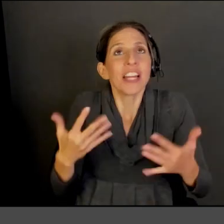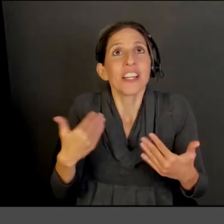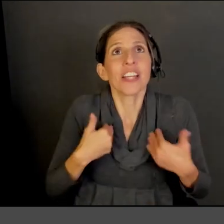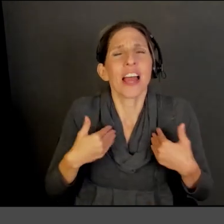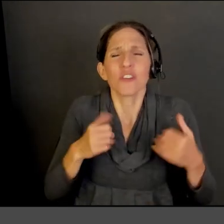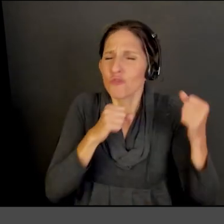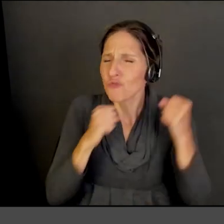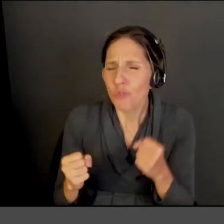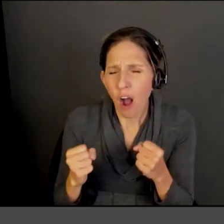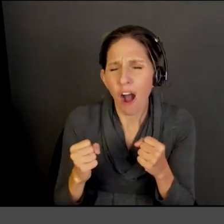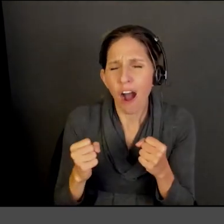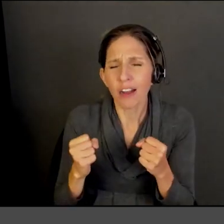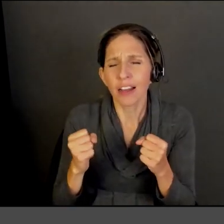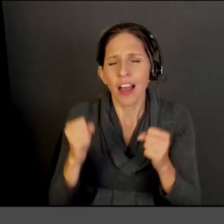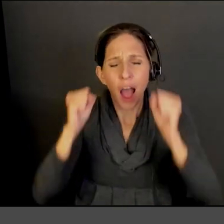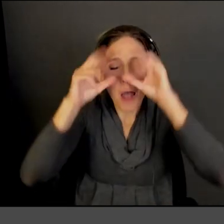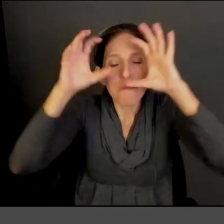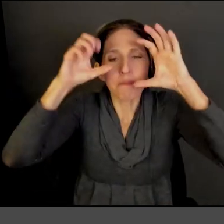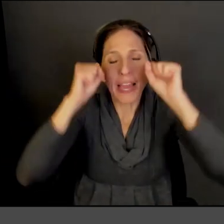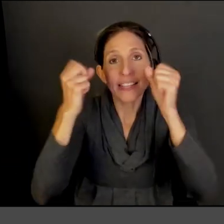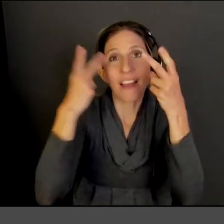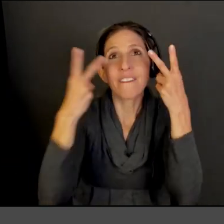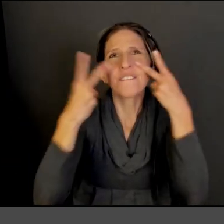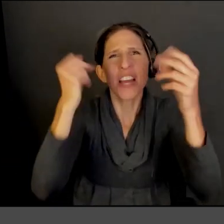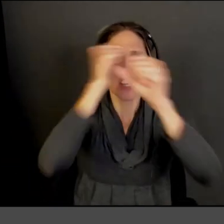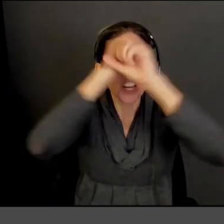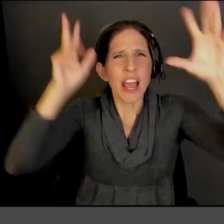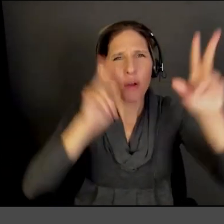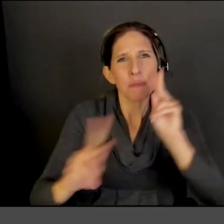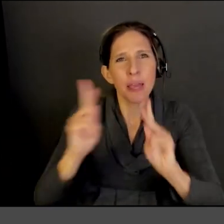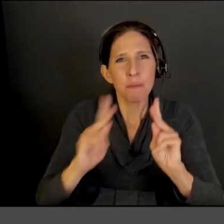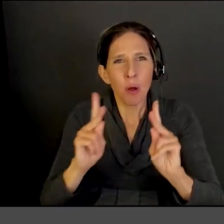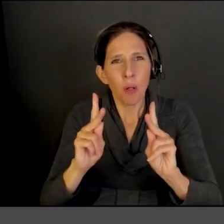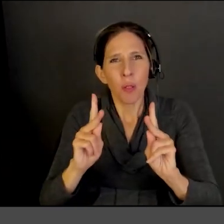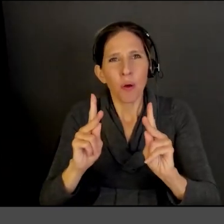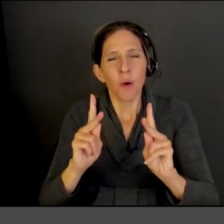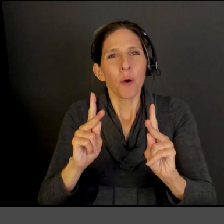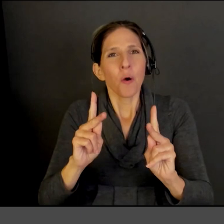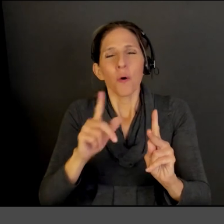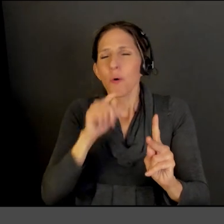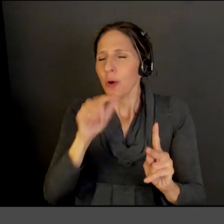HOW TO TAKE ON A LEVIATHAN AND REALLY BRING THE HUMANITY OUT IN PEOPLE.